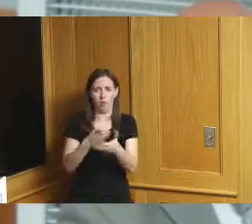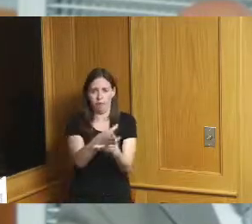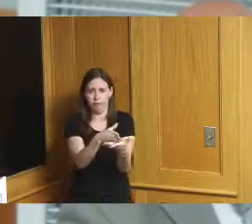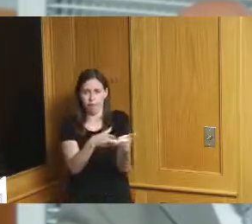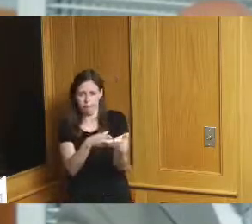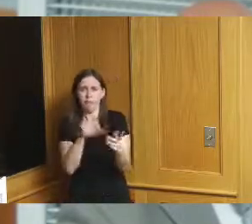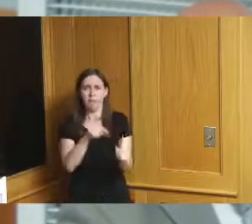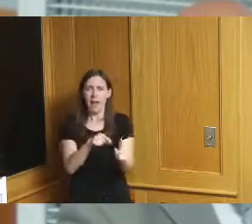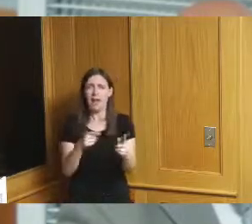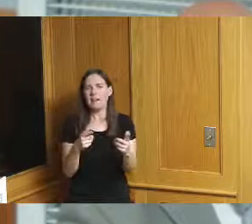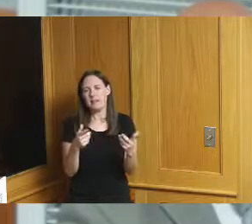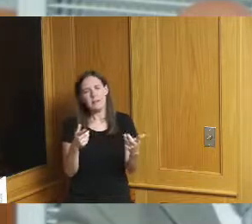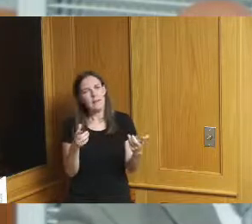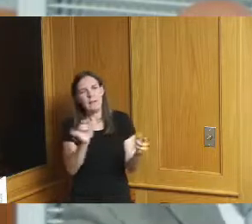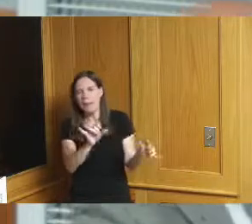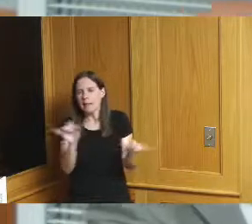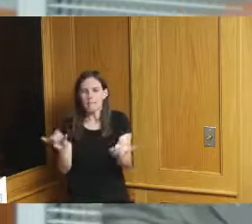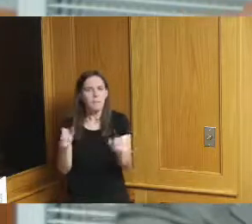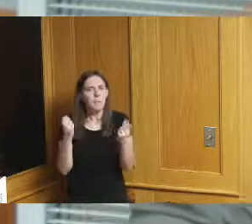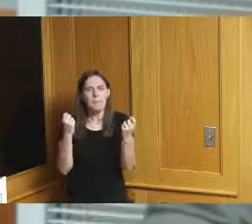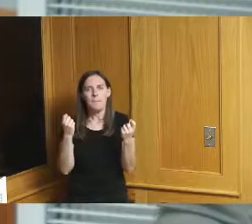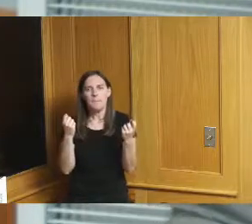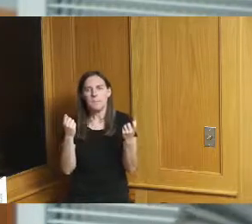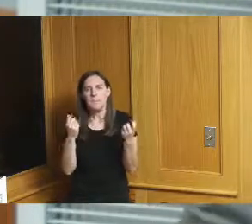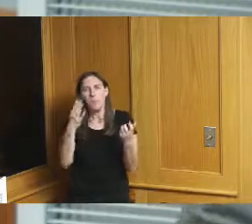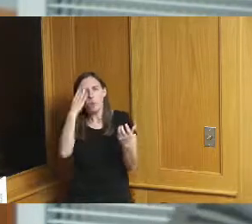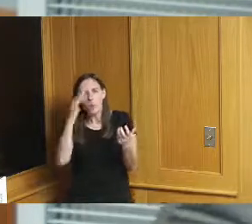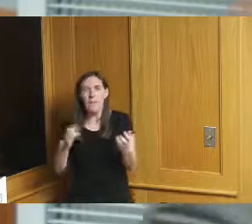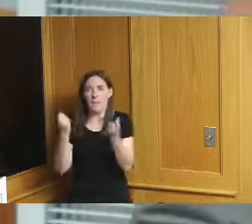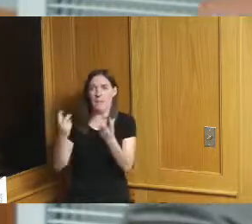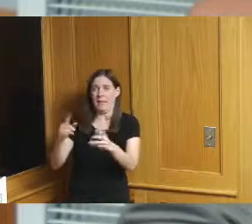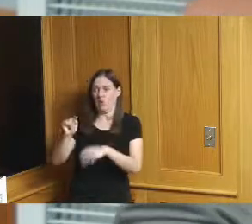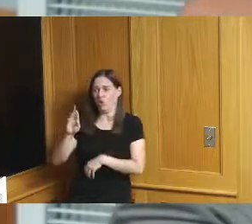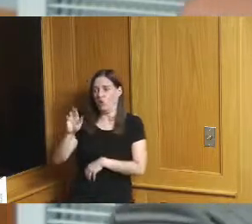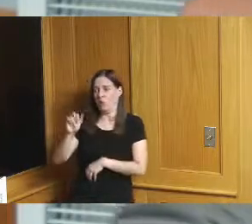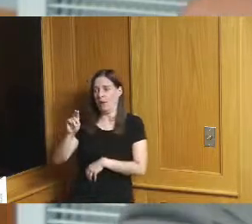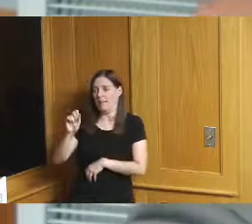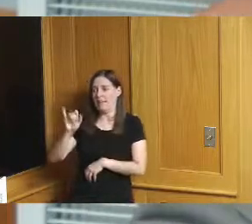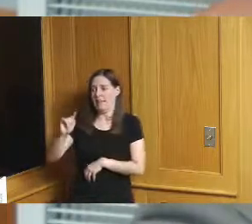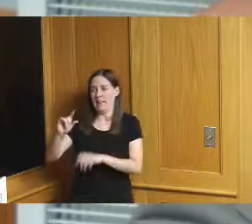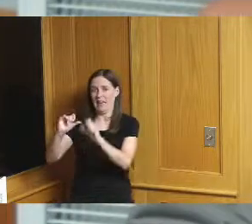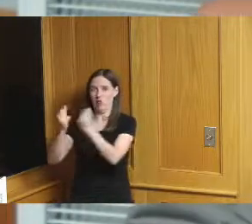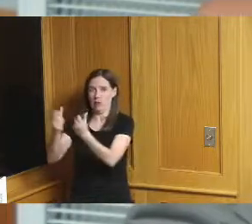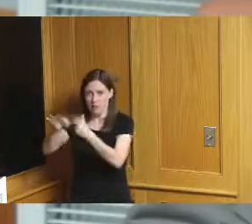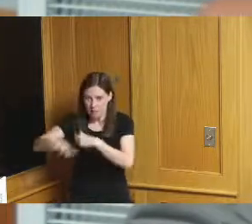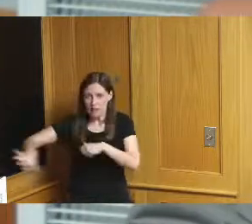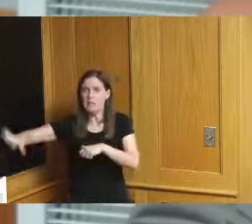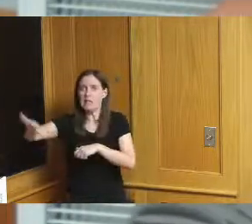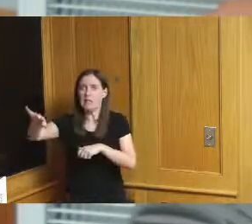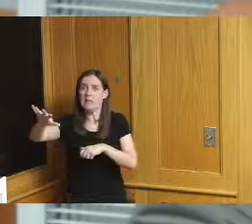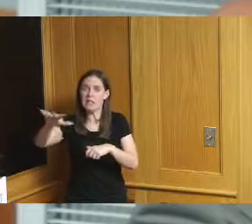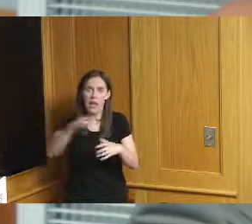lot of transit agencies around the world and most transit agencies in our region they've cut service